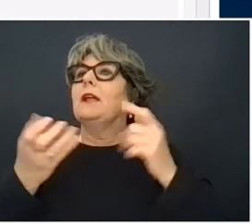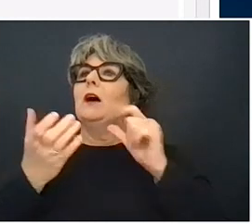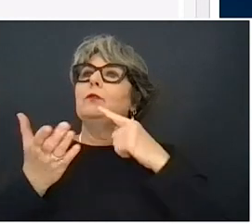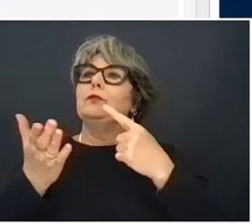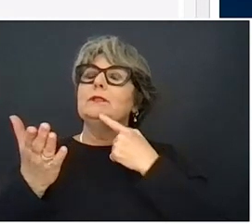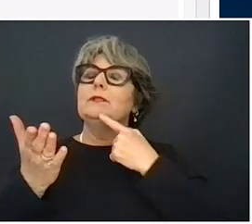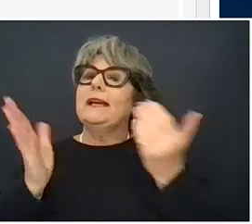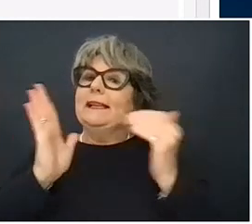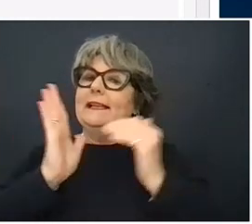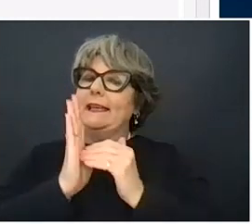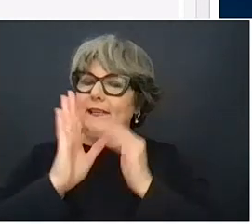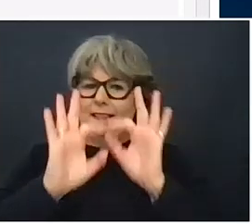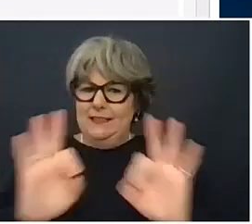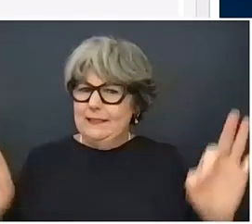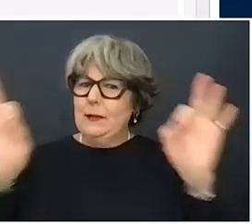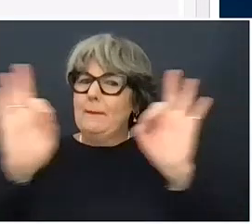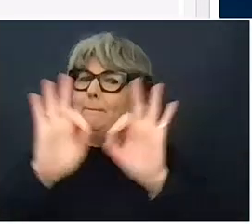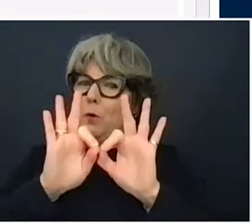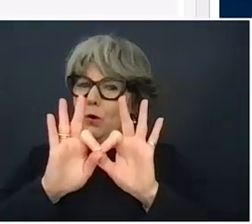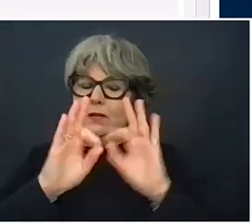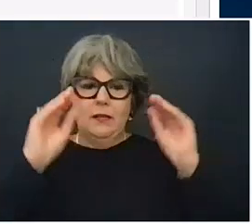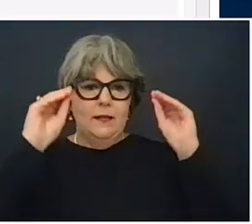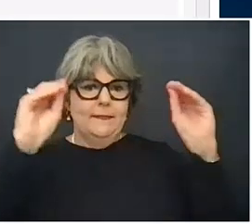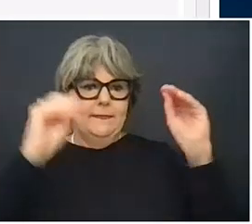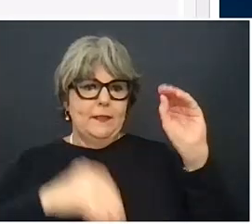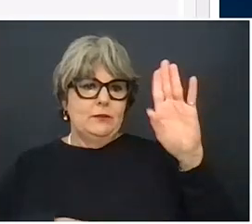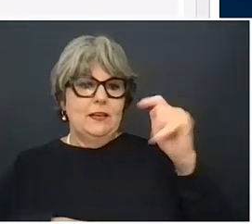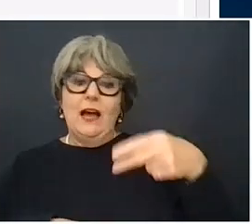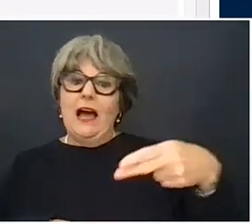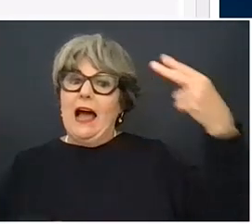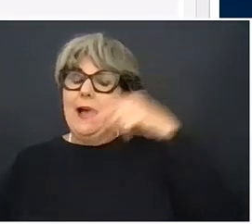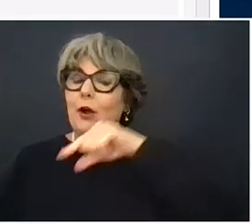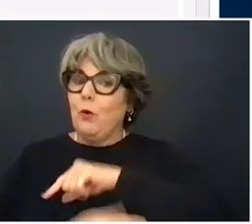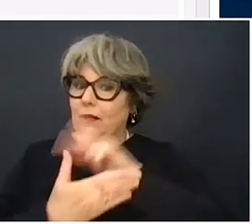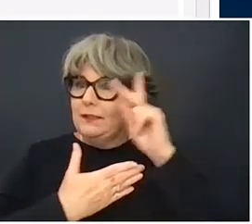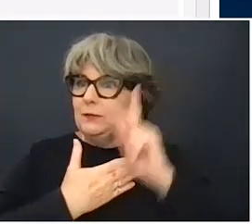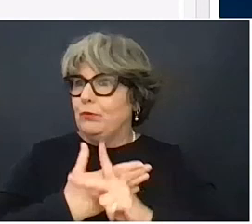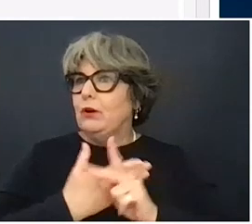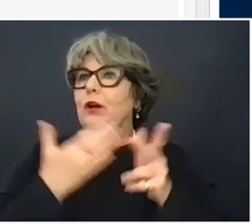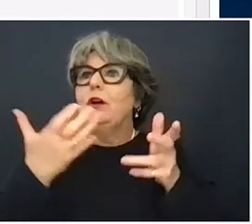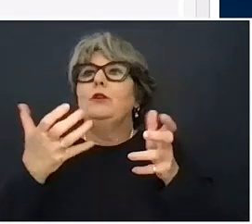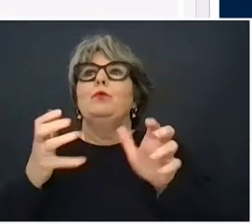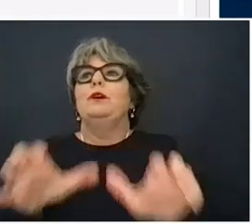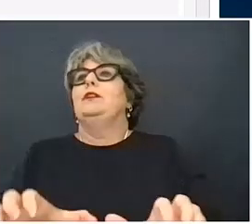important that those teach outs are high quality programs. We don't want to see students who are